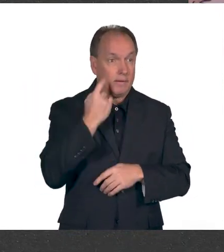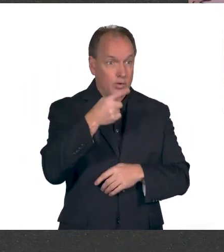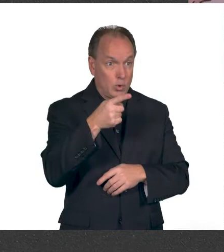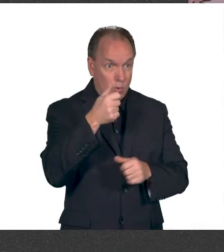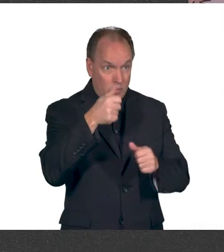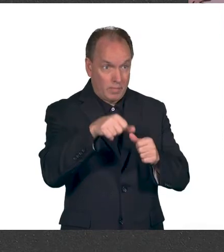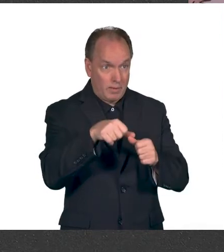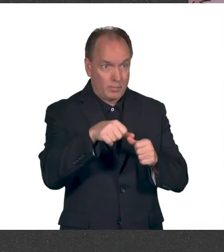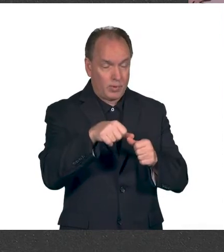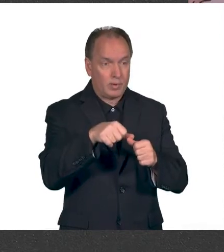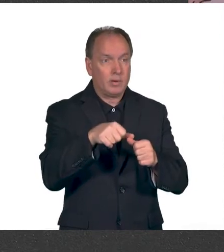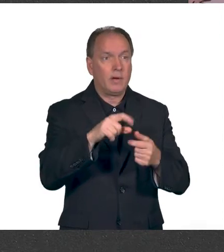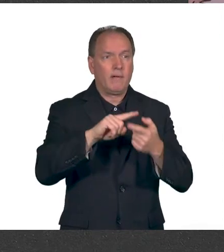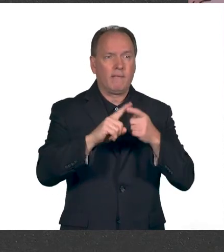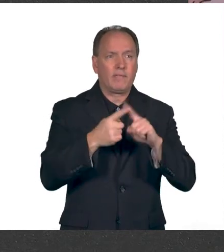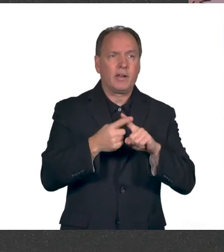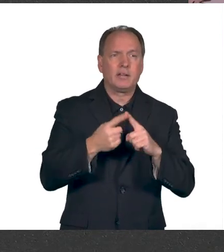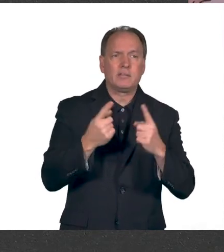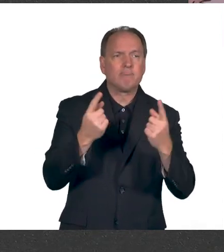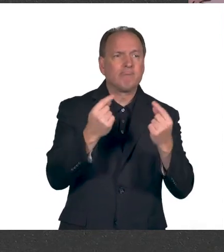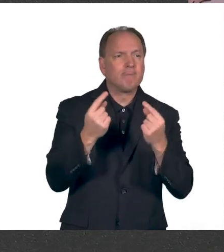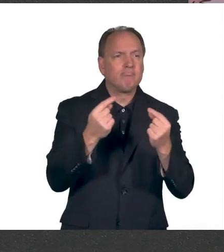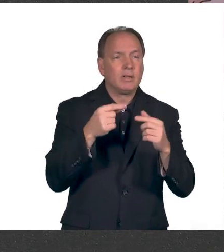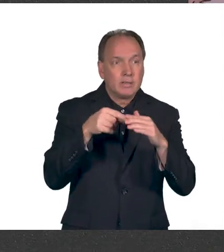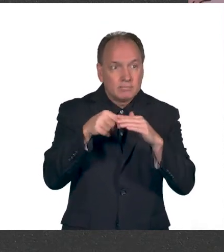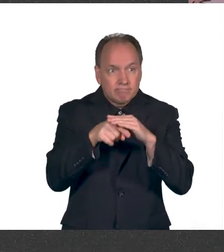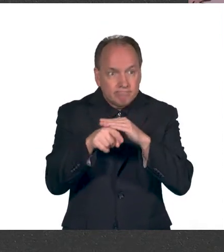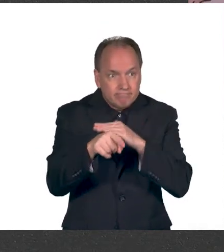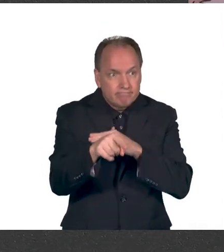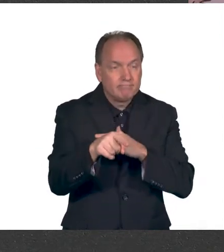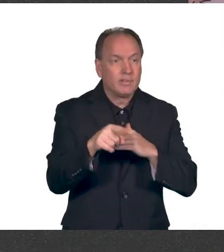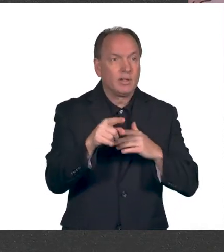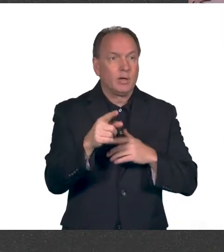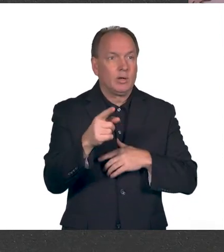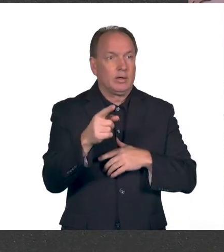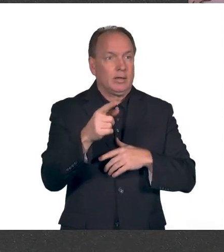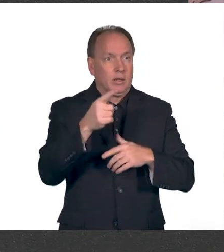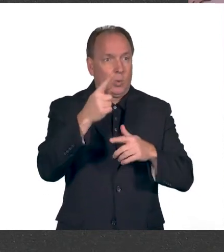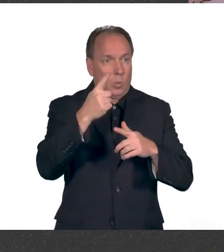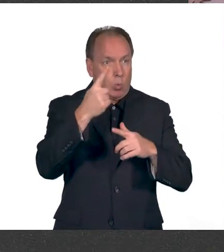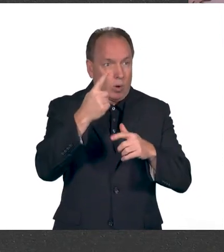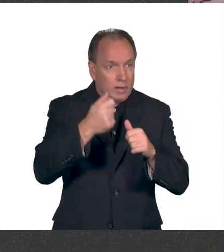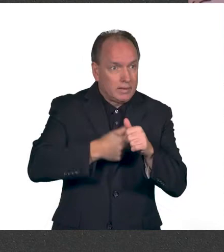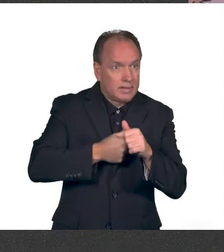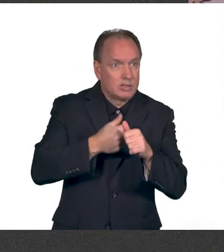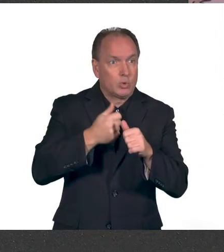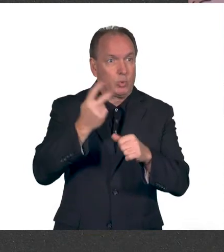If you remember, the friends started coming in one at a time or two at a time,